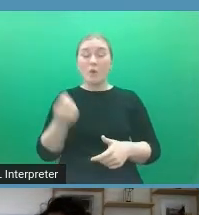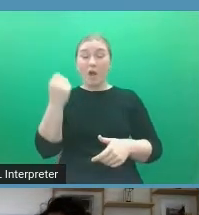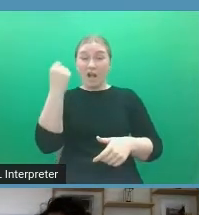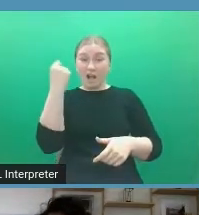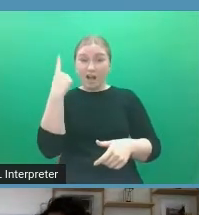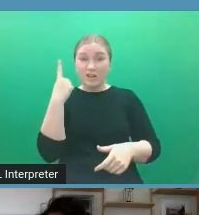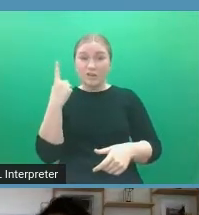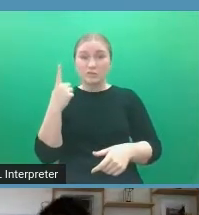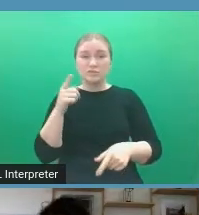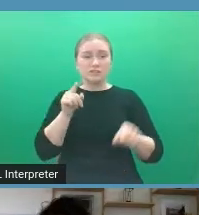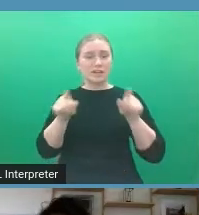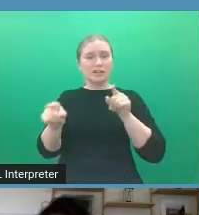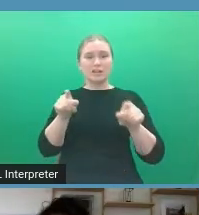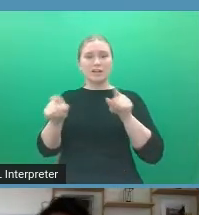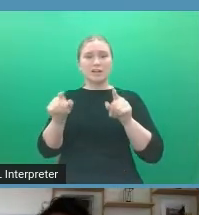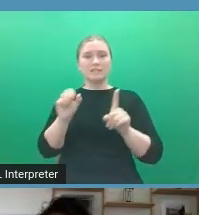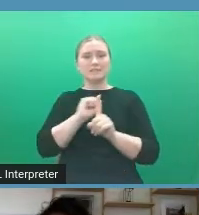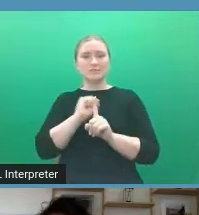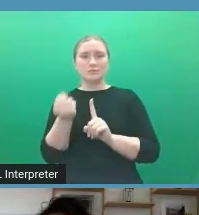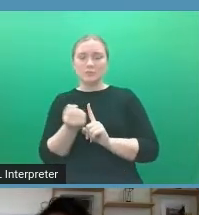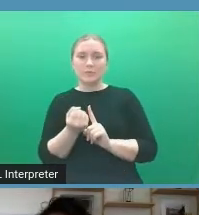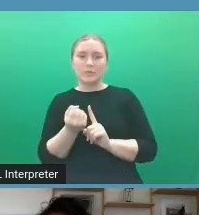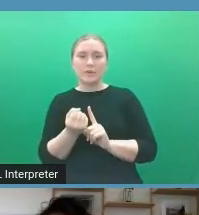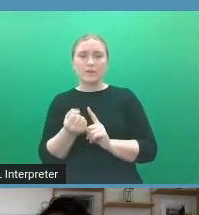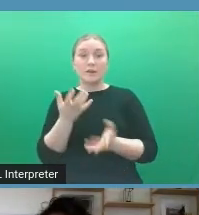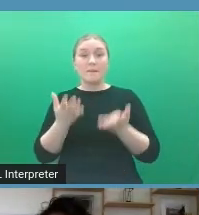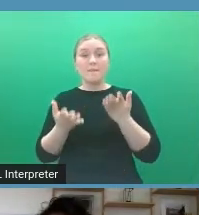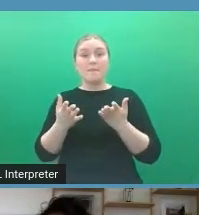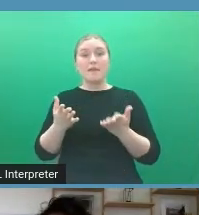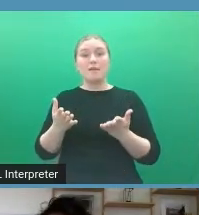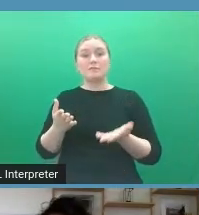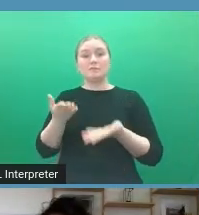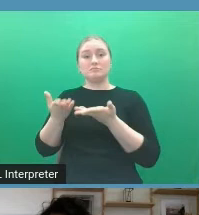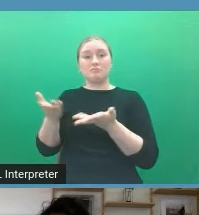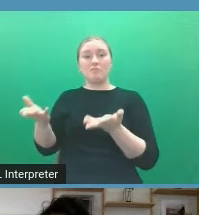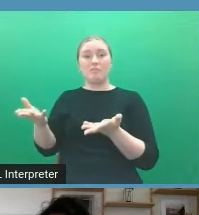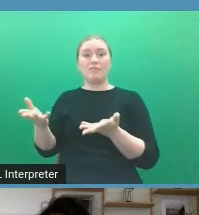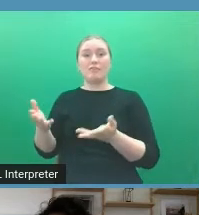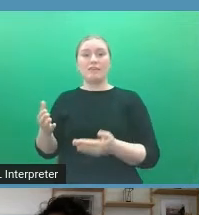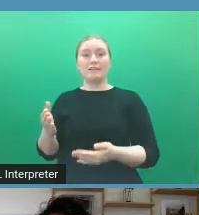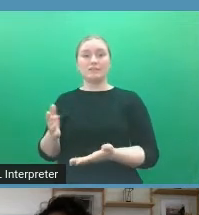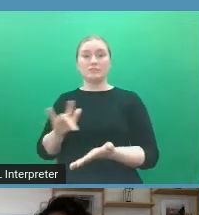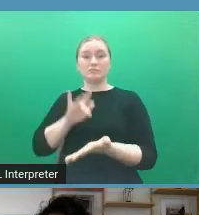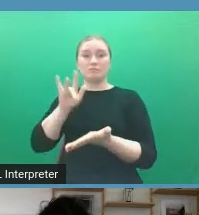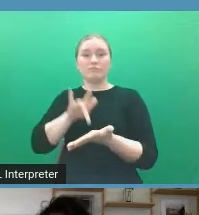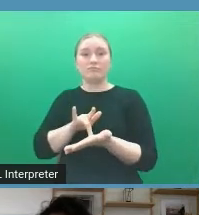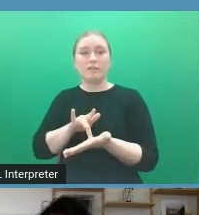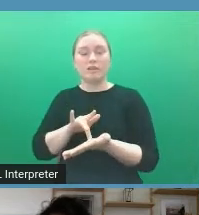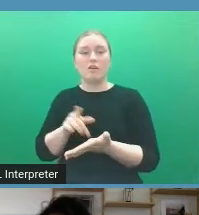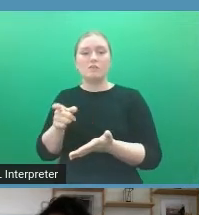two scenarios that maybe the object finds itself in the middle of and use that in a positive way.